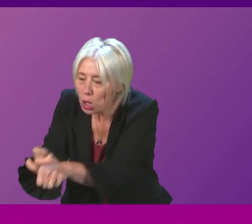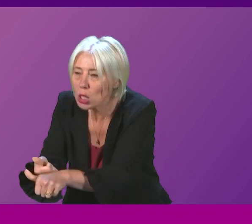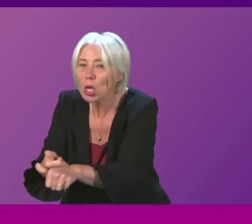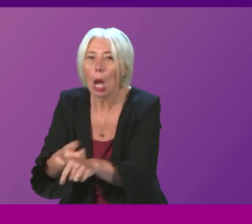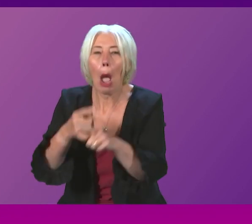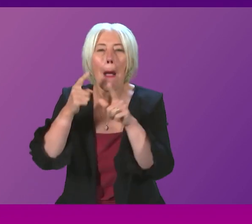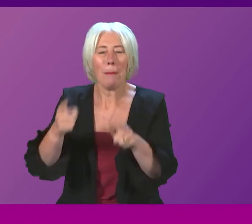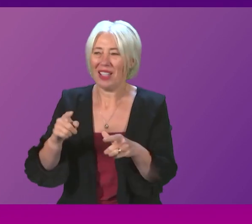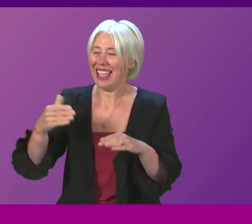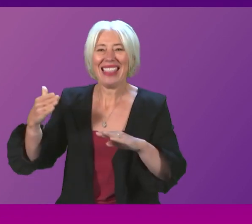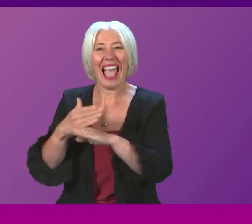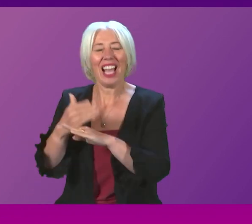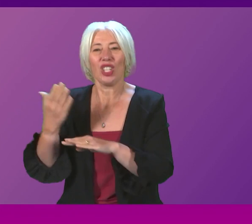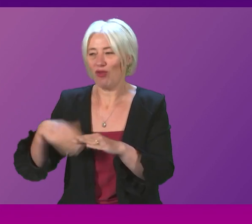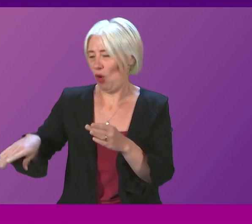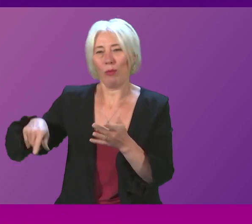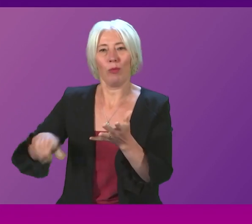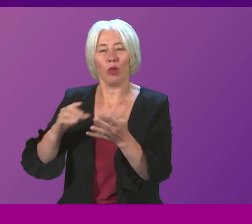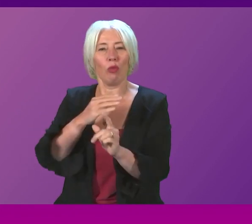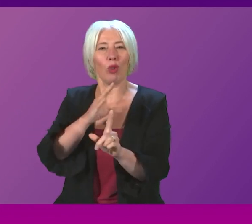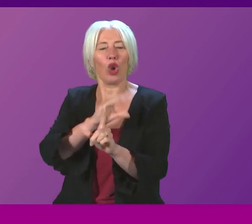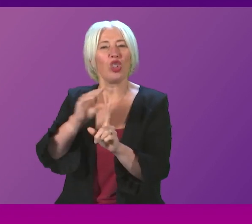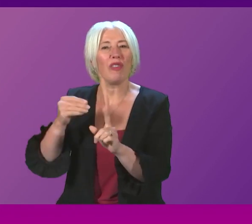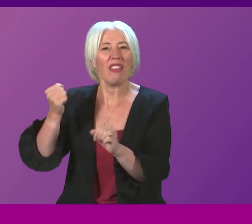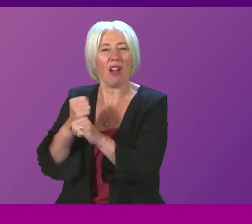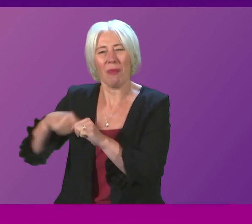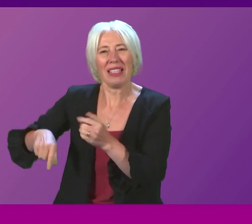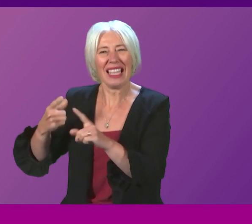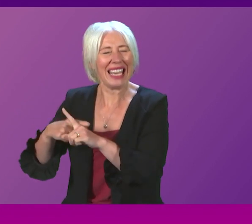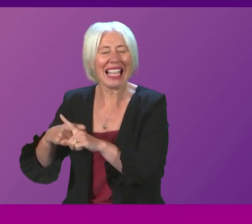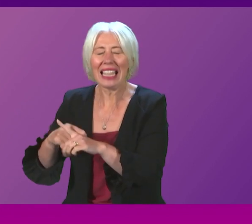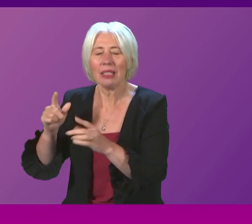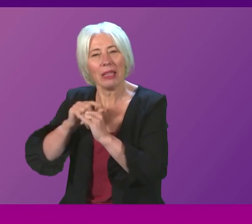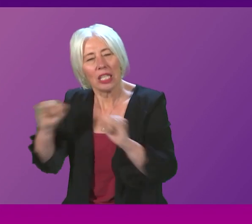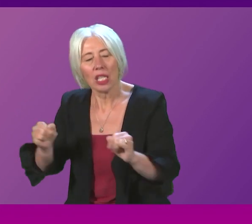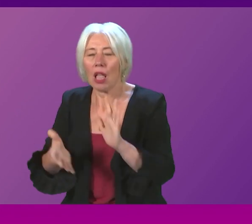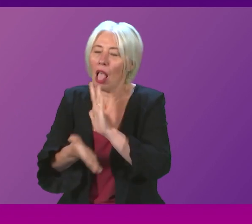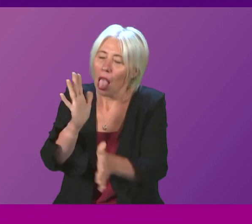undermined by the actions of the United Kingdom Tory Government? Yes.